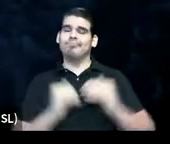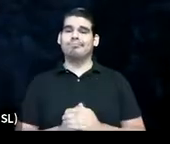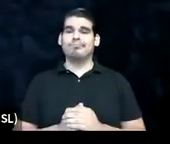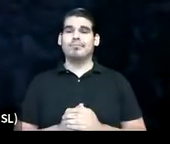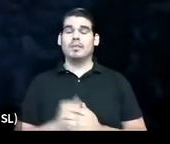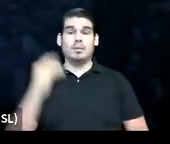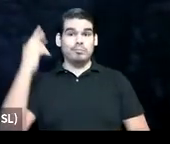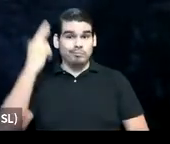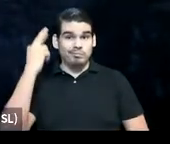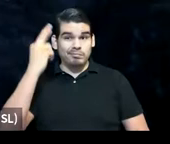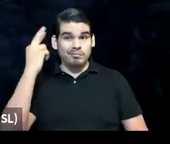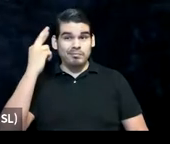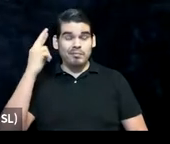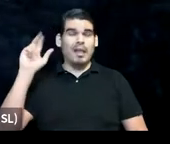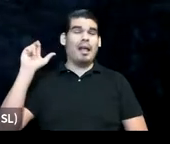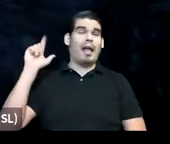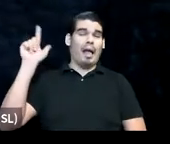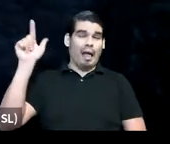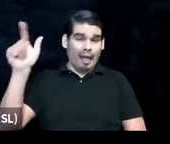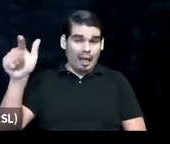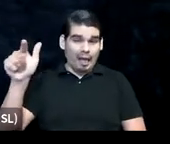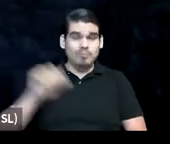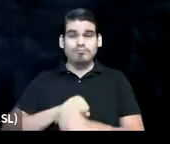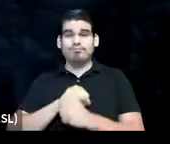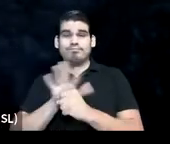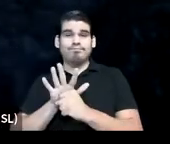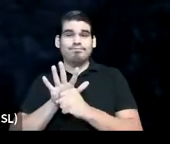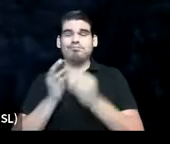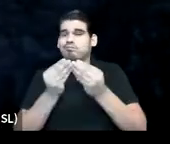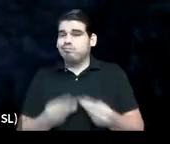have like a laptop for doing all of the other assignments and it still shows really